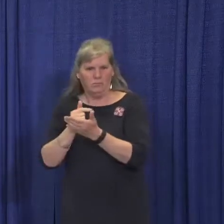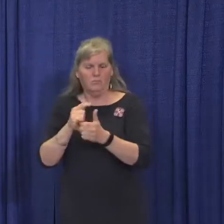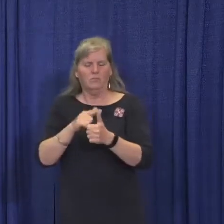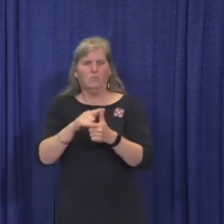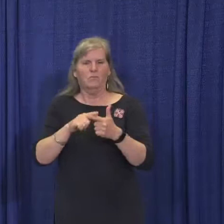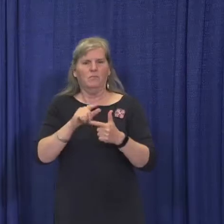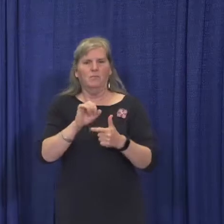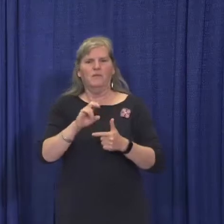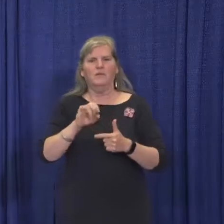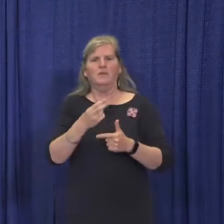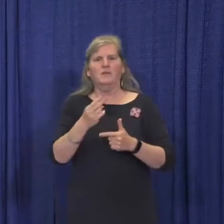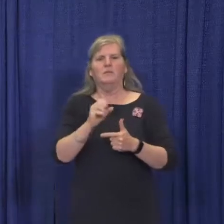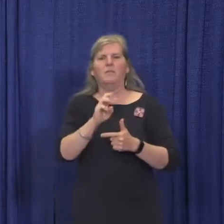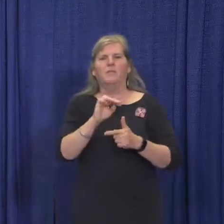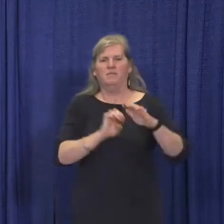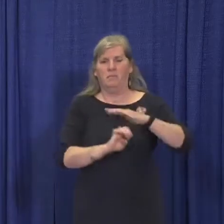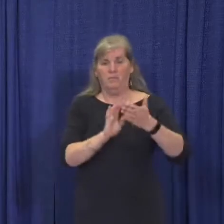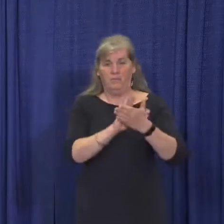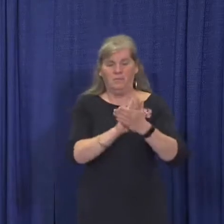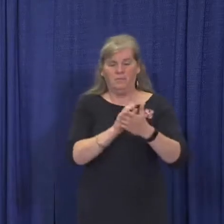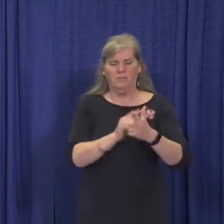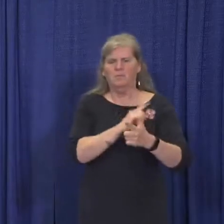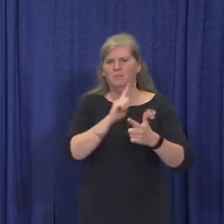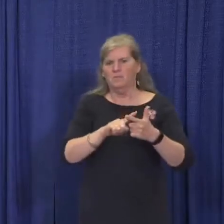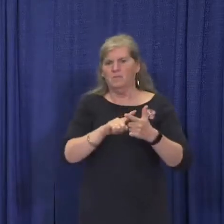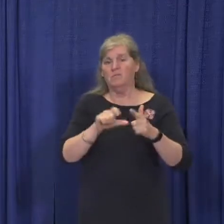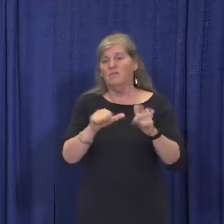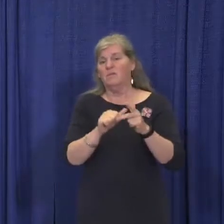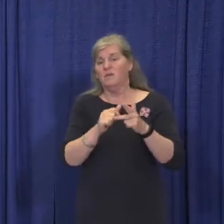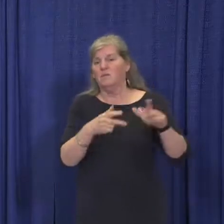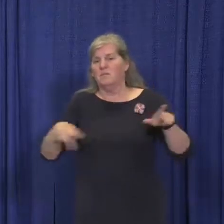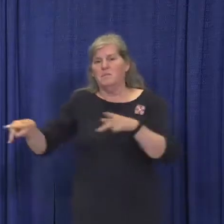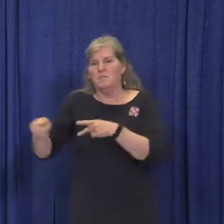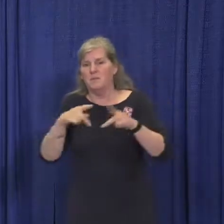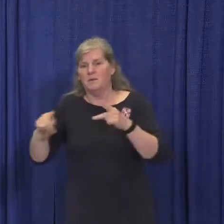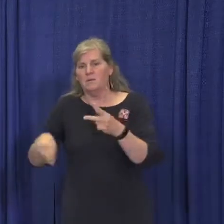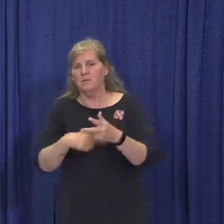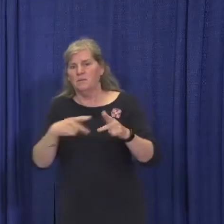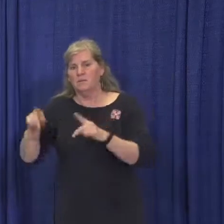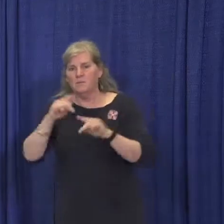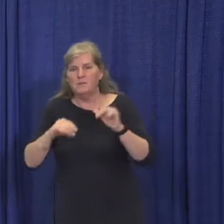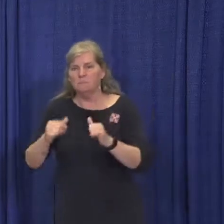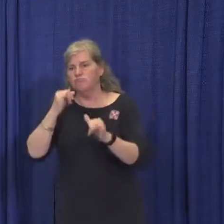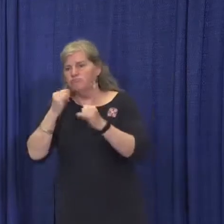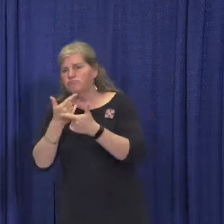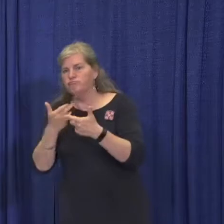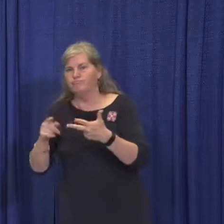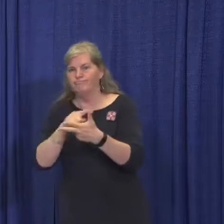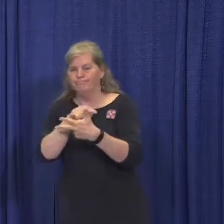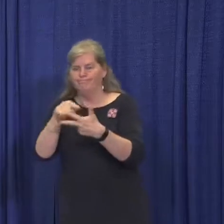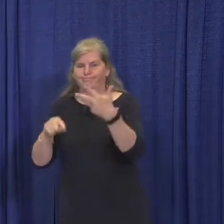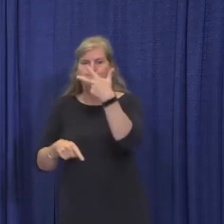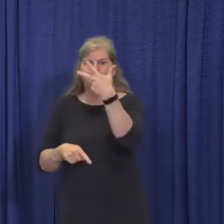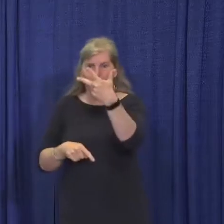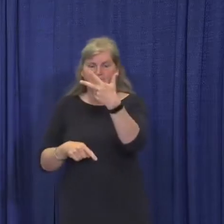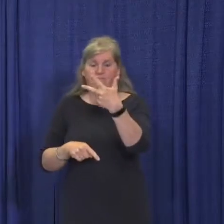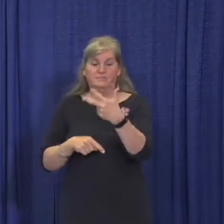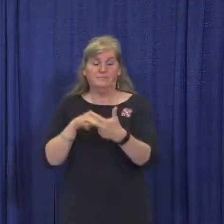Smith Elementary School and several social groups that have been partying together. The close contacts of all these